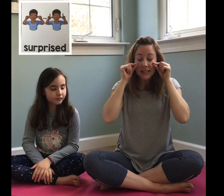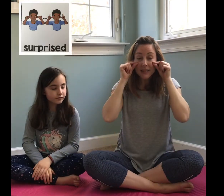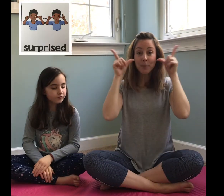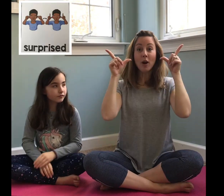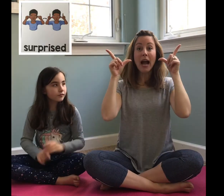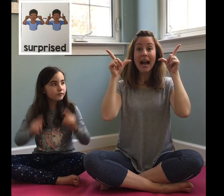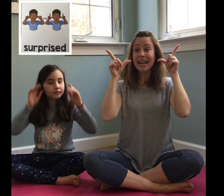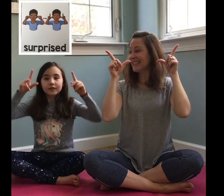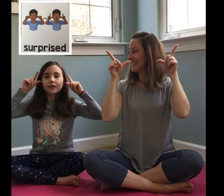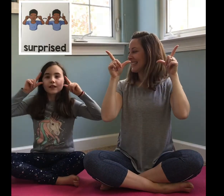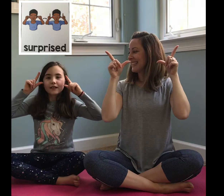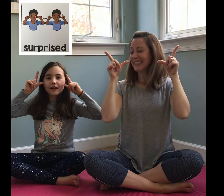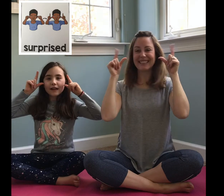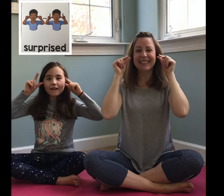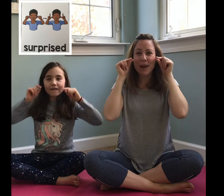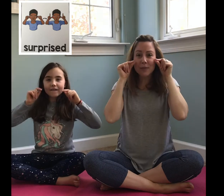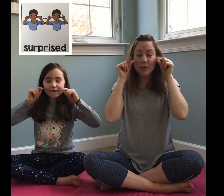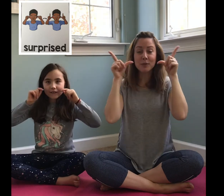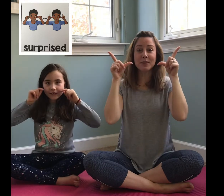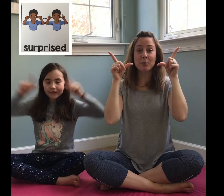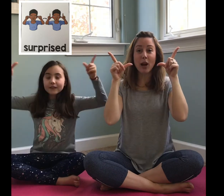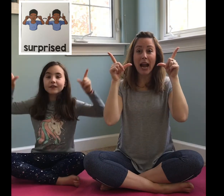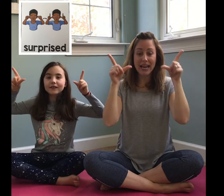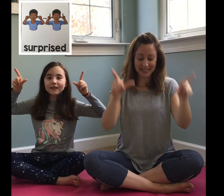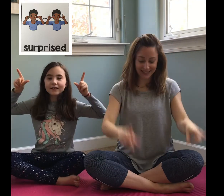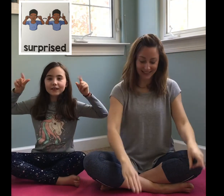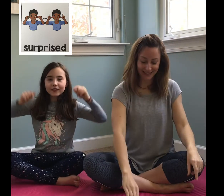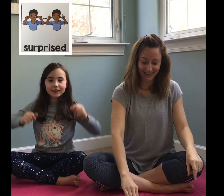Surprised, I'm so surprised